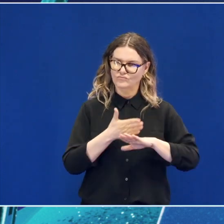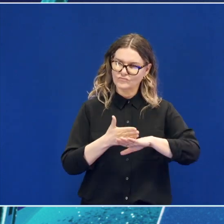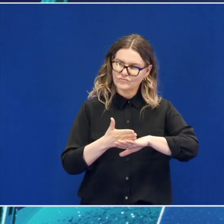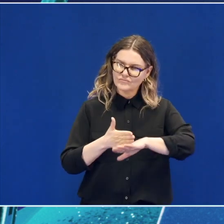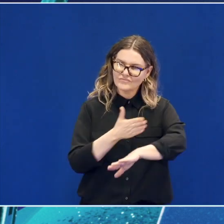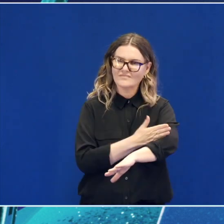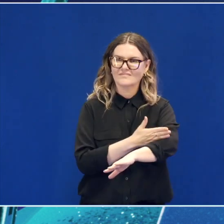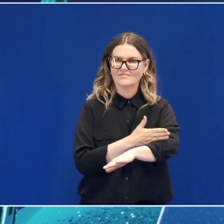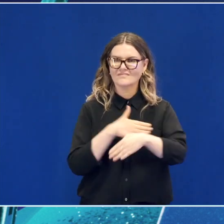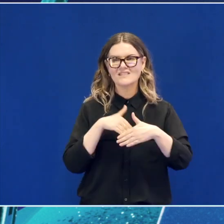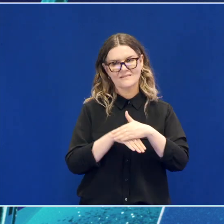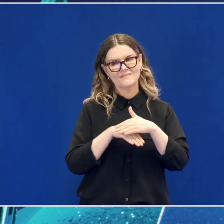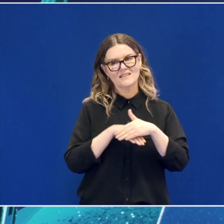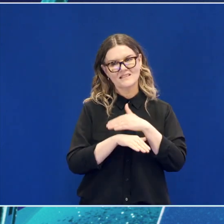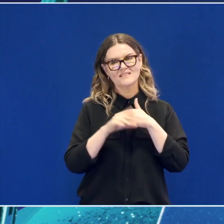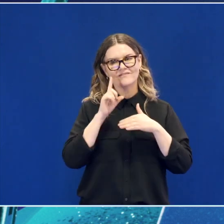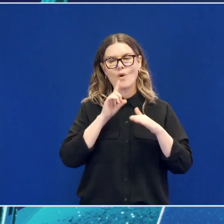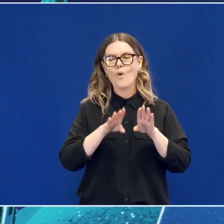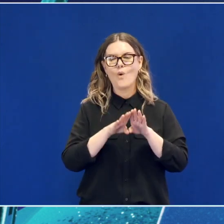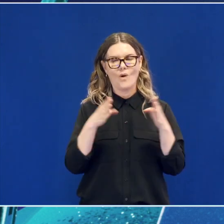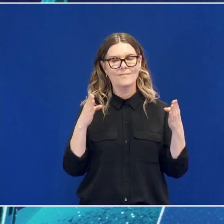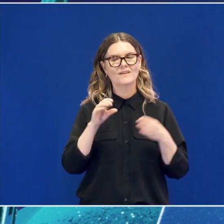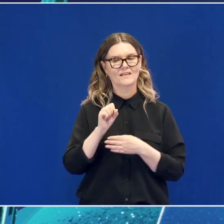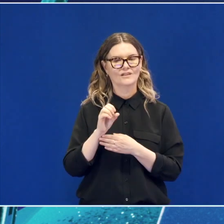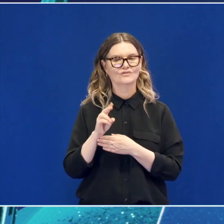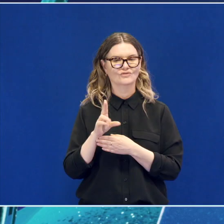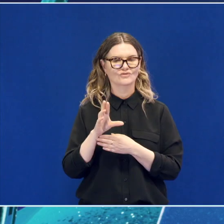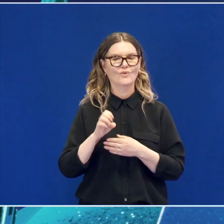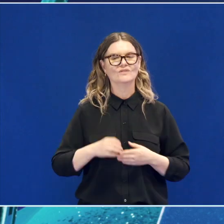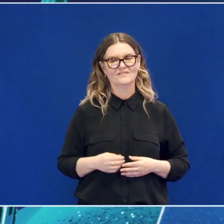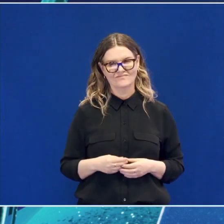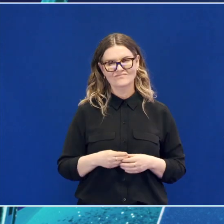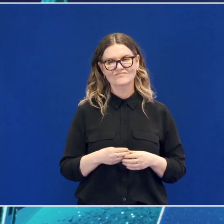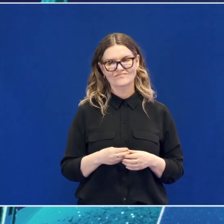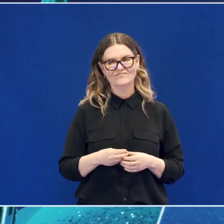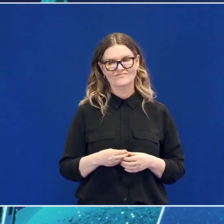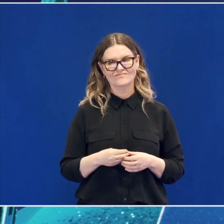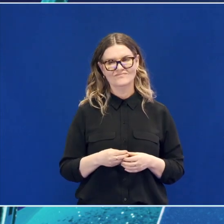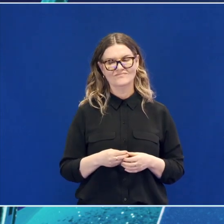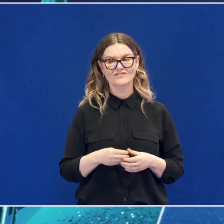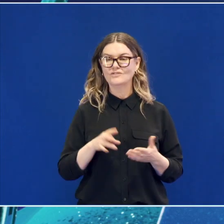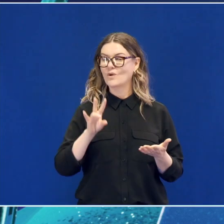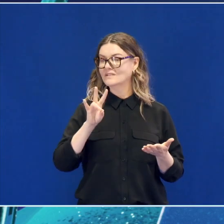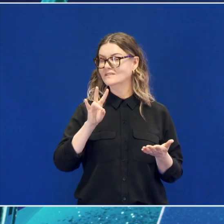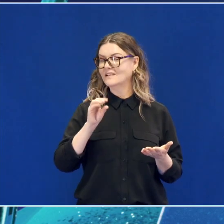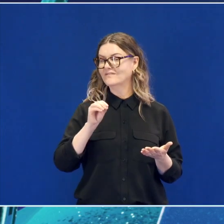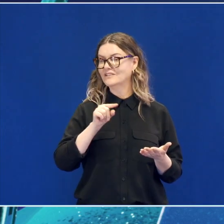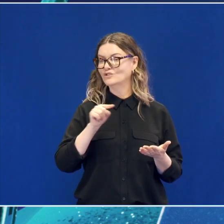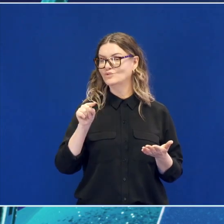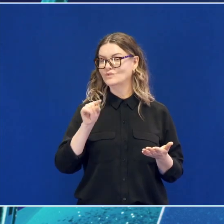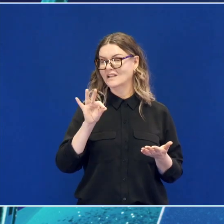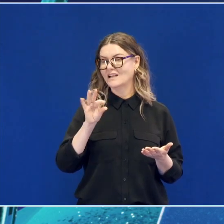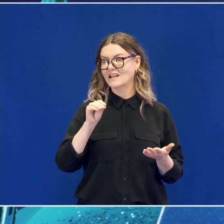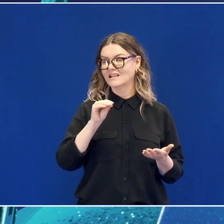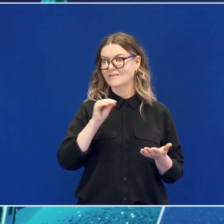And most people don't know this, but 70 to 90 percent of the source code in your typical website